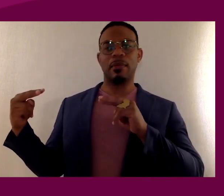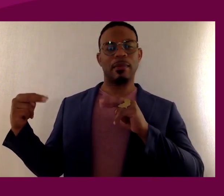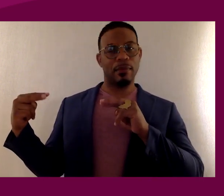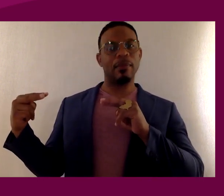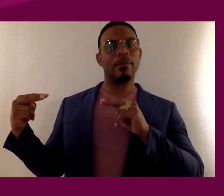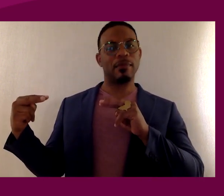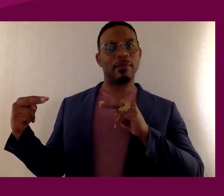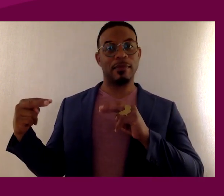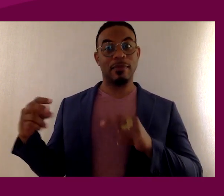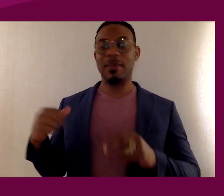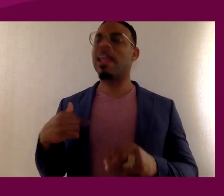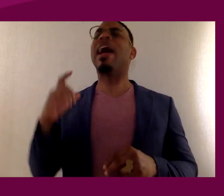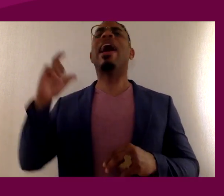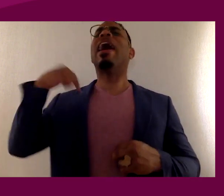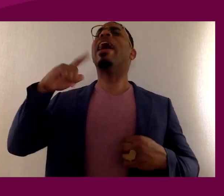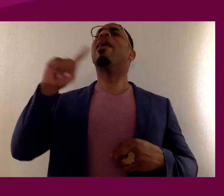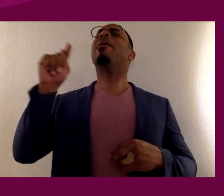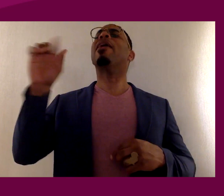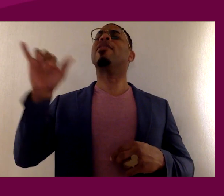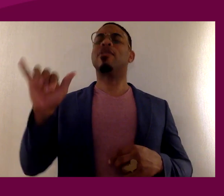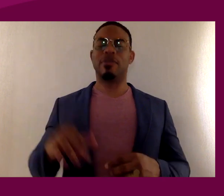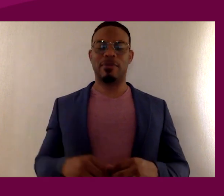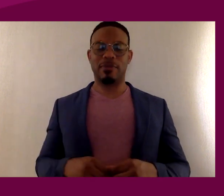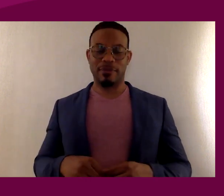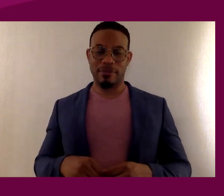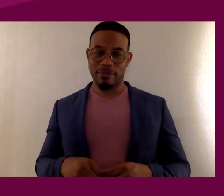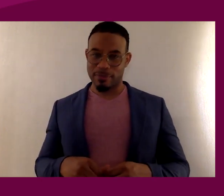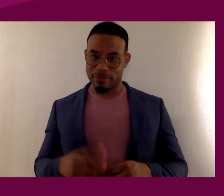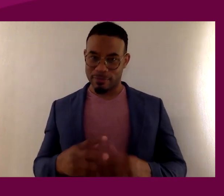And I looked at Judy, and Judy looked at me, and we both, I said, yeah, I got to go to the bathroom